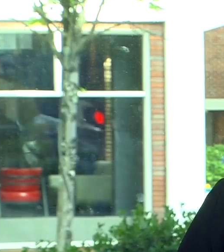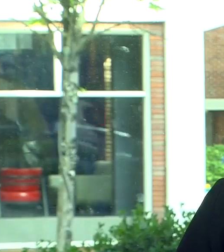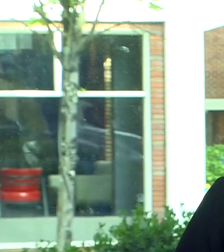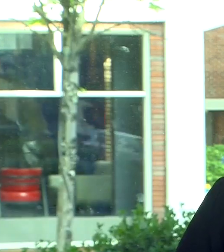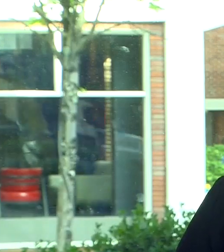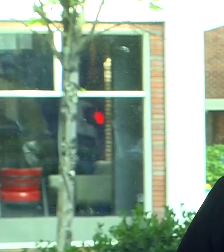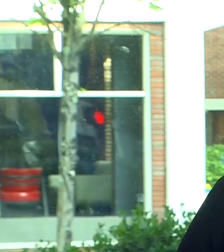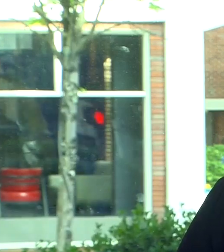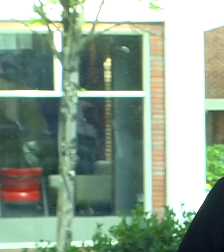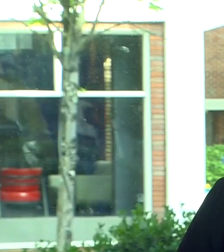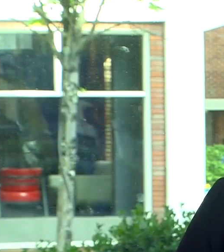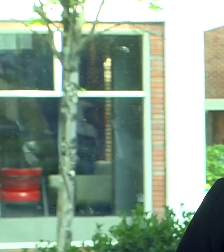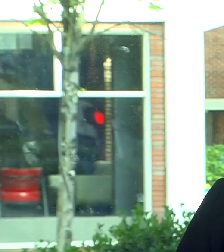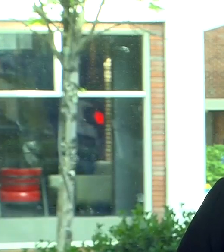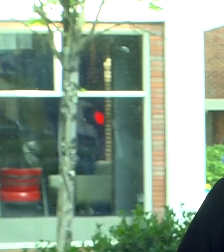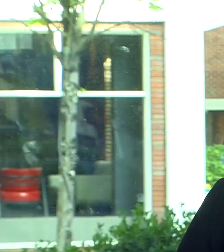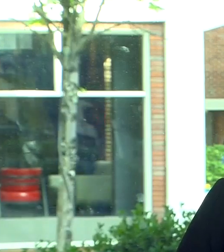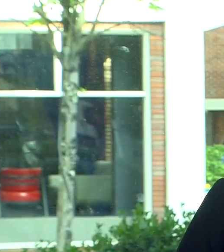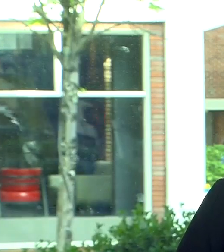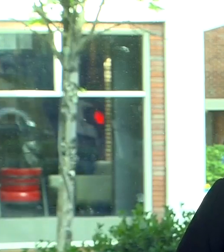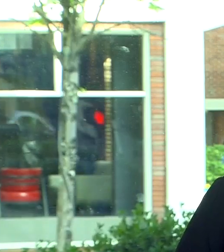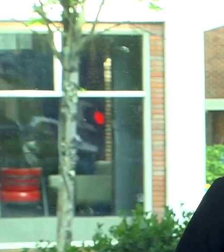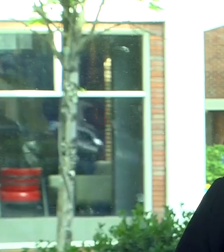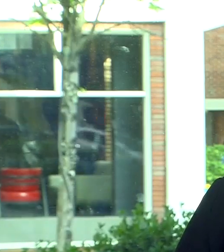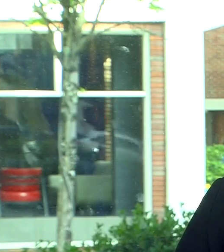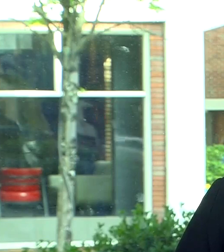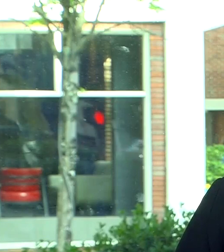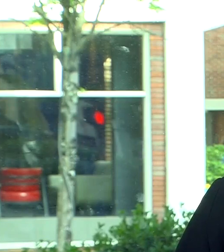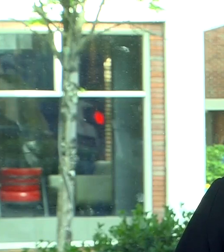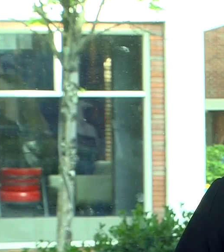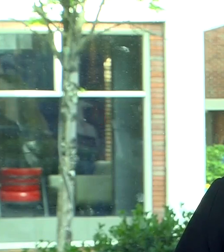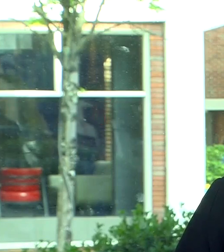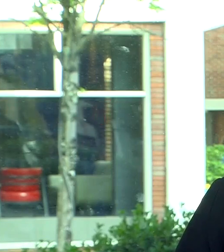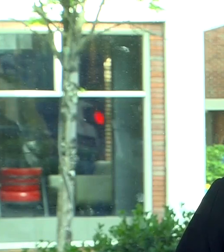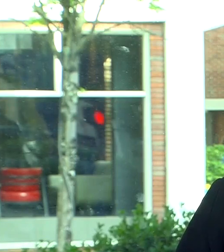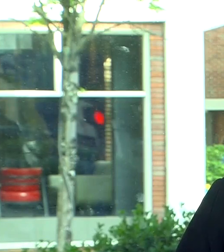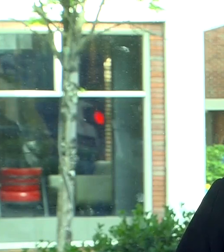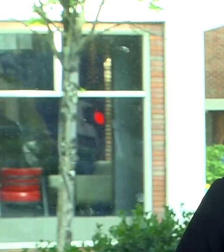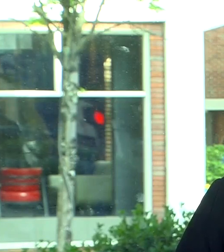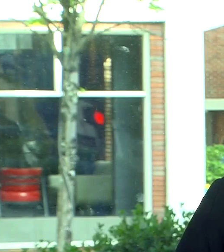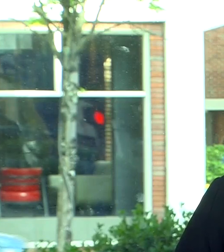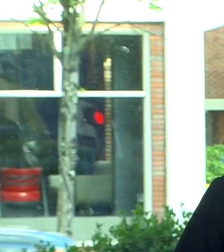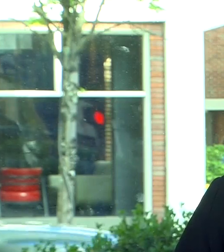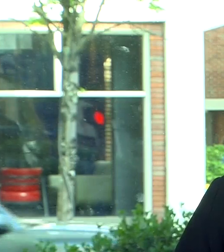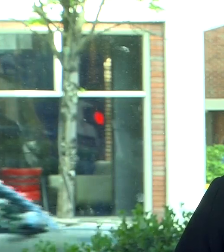AND MENTALLY. AND GOOD EVENING AND THANK YOU FOR JOINING US TONIGHT.